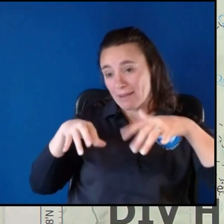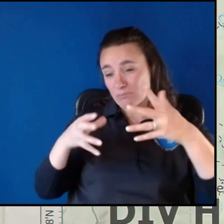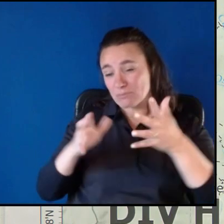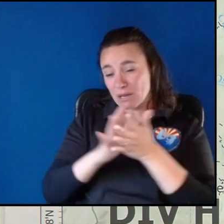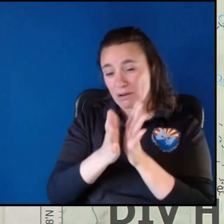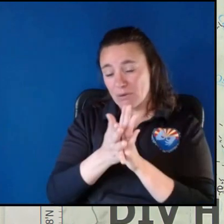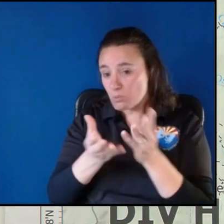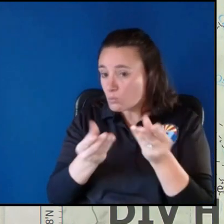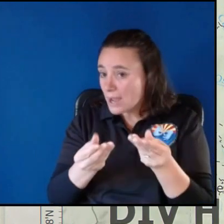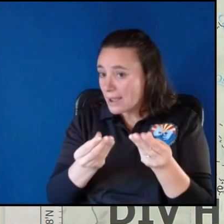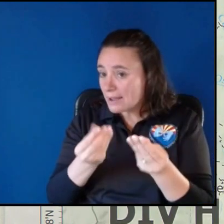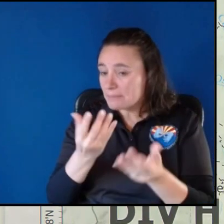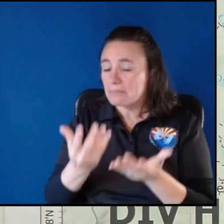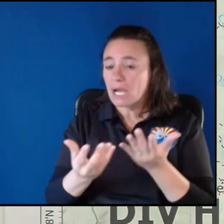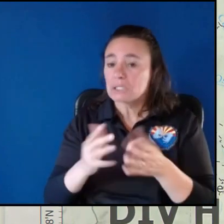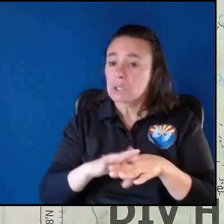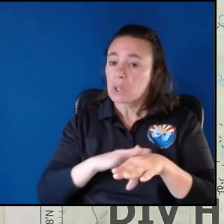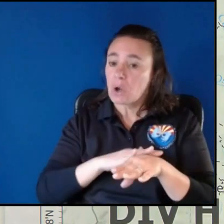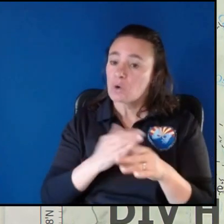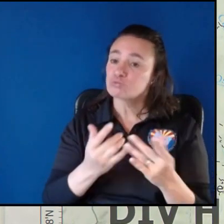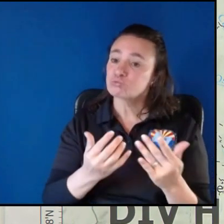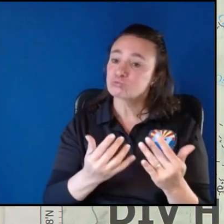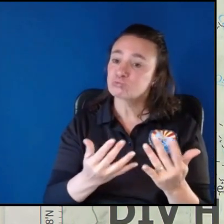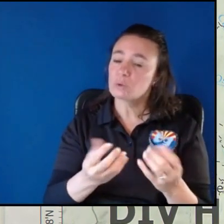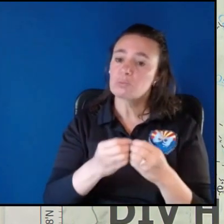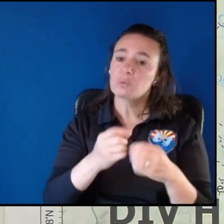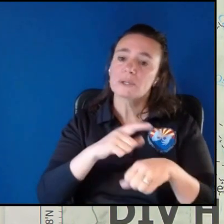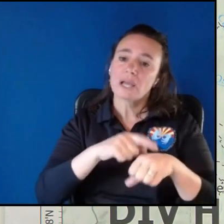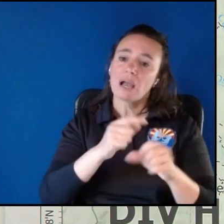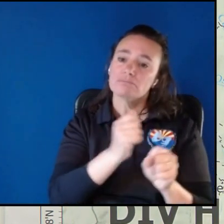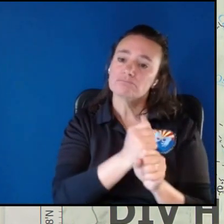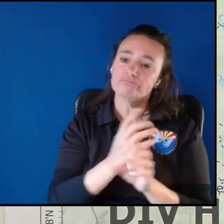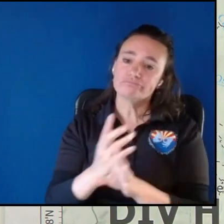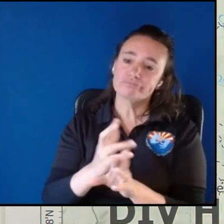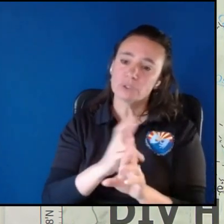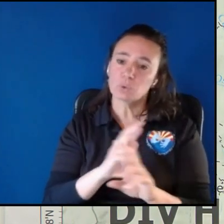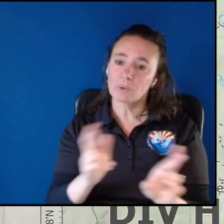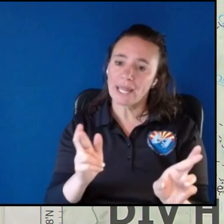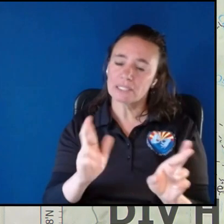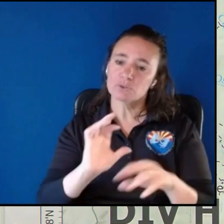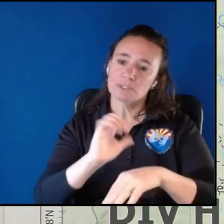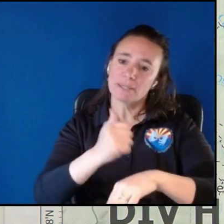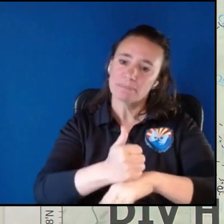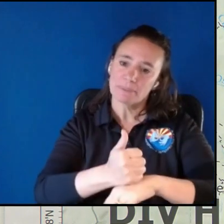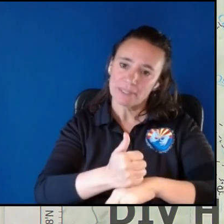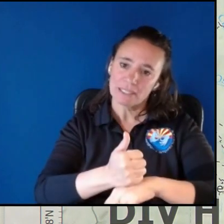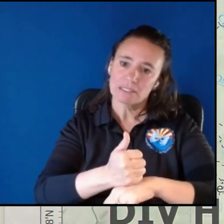even more to implement that. It also could potentially